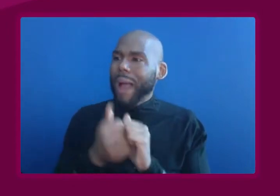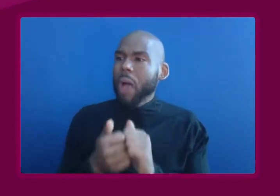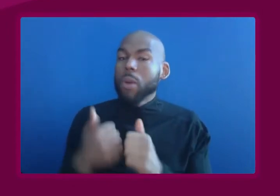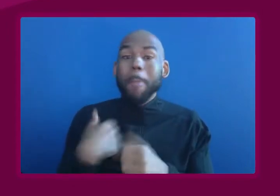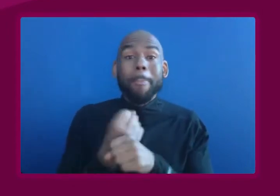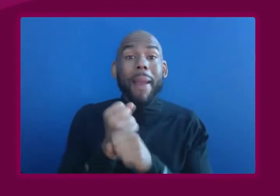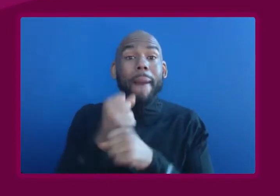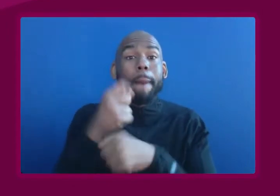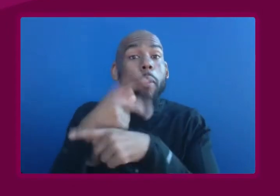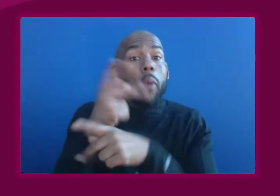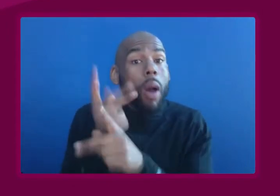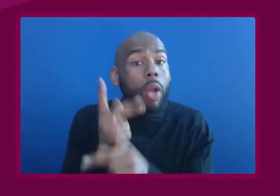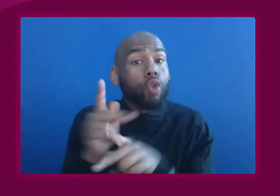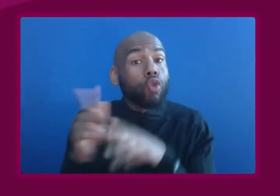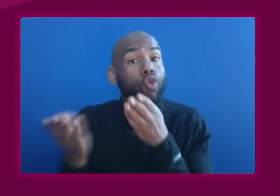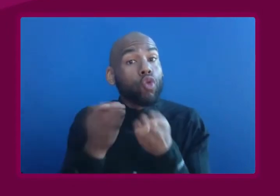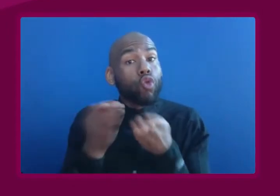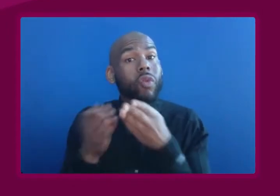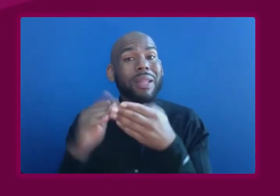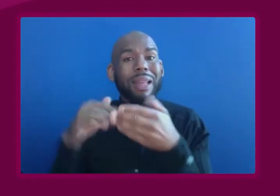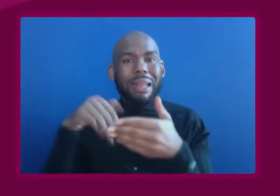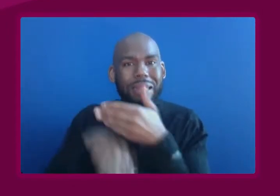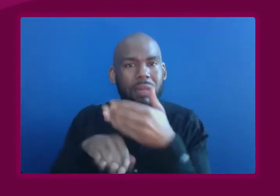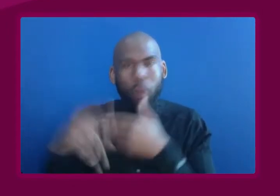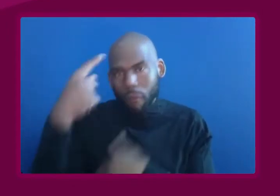products and services accessible to people with disabilities.